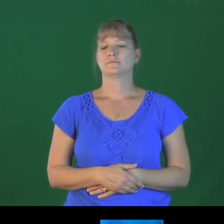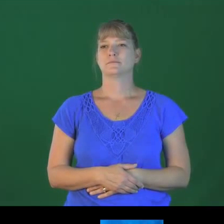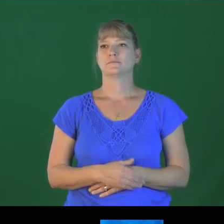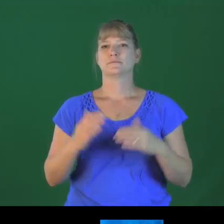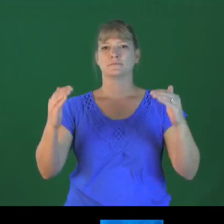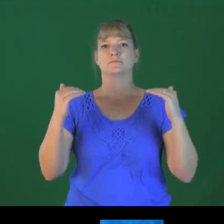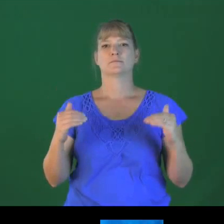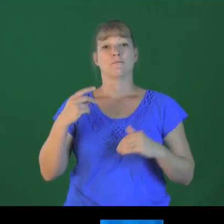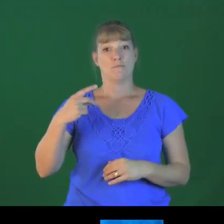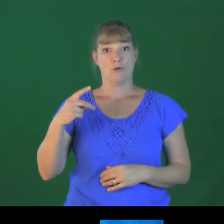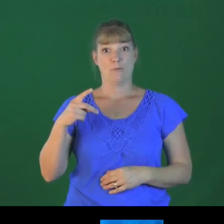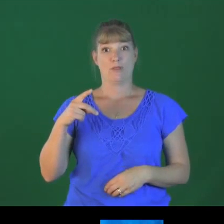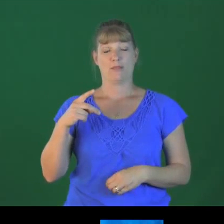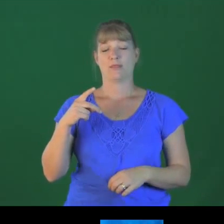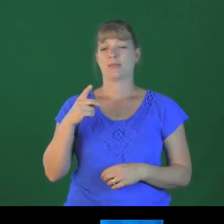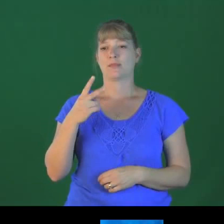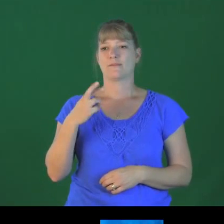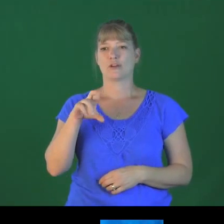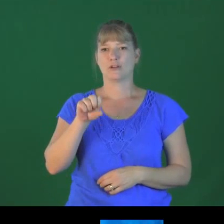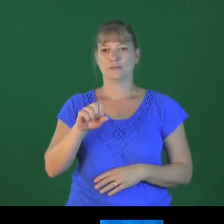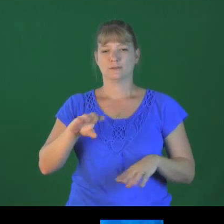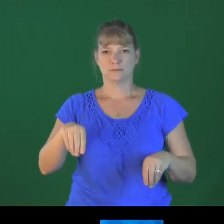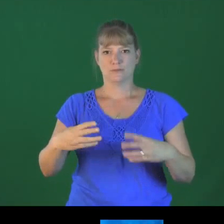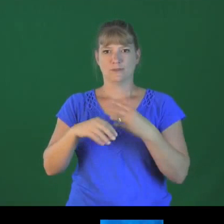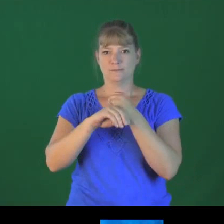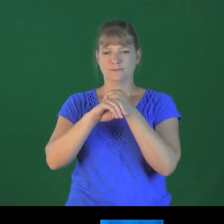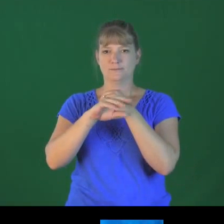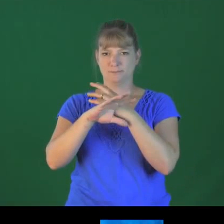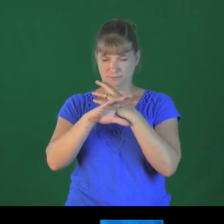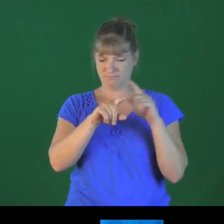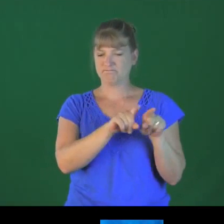Purple VRS provides video relay service, as well.